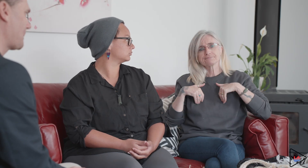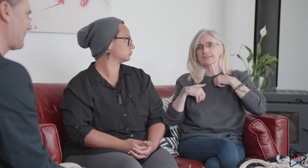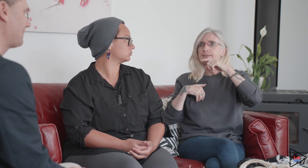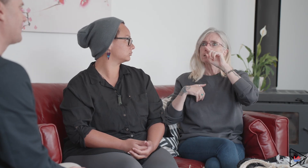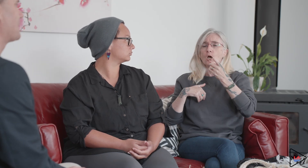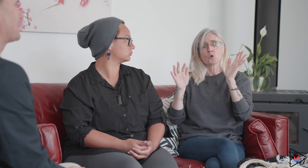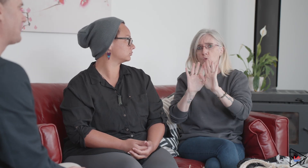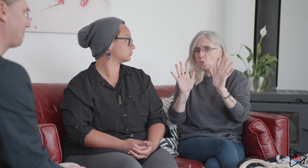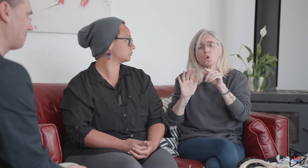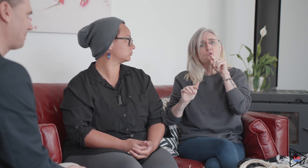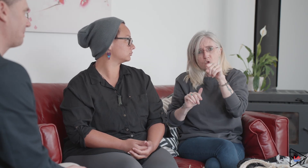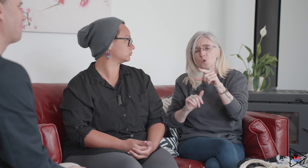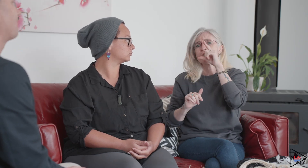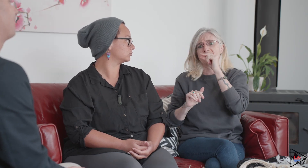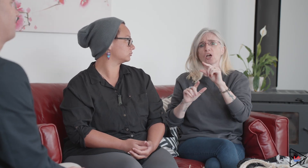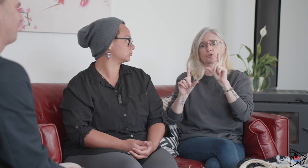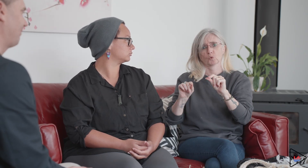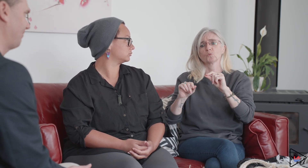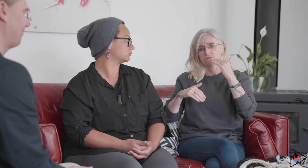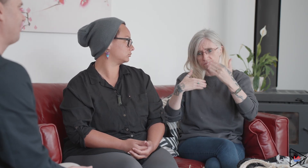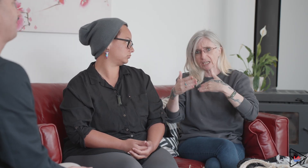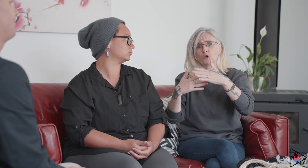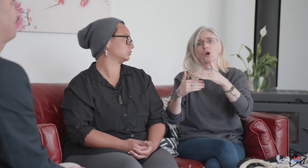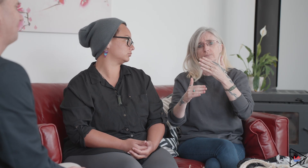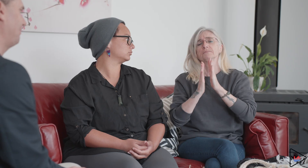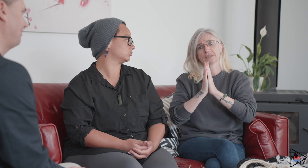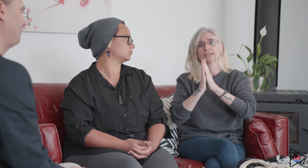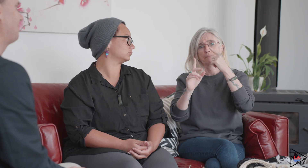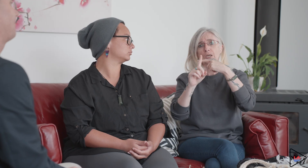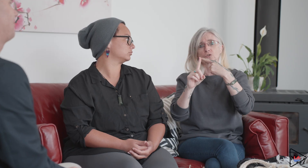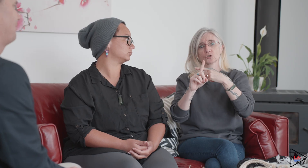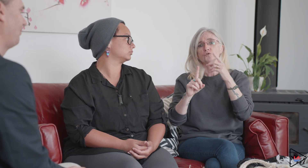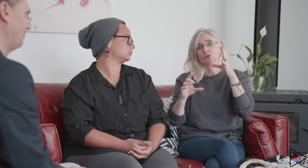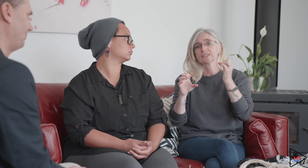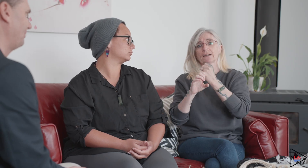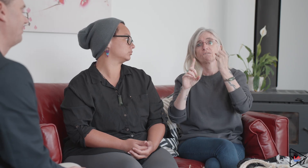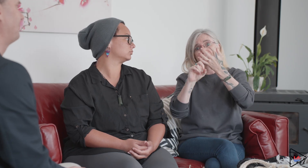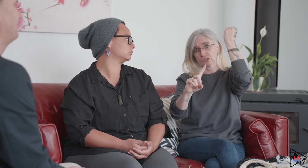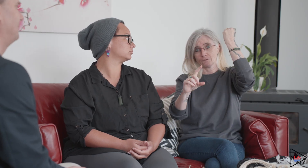and give up, that it's too hard. It is something that you can do. So, I just really encourage you,